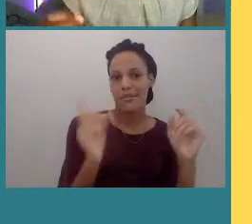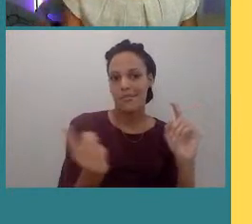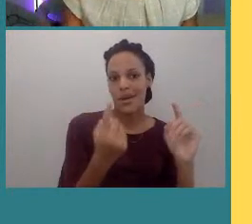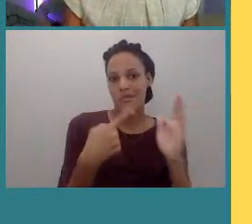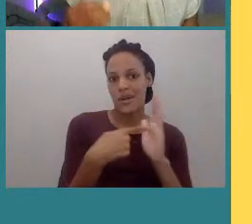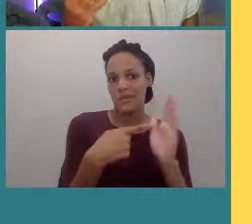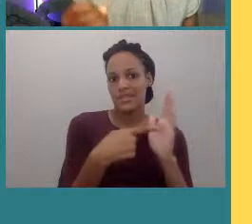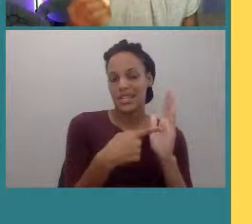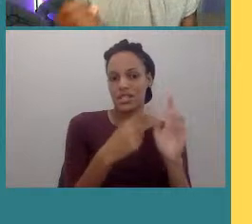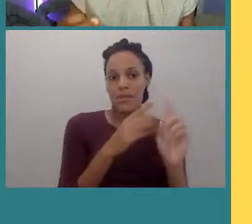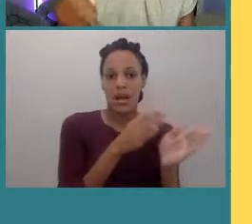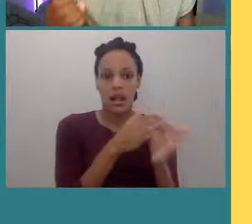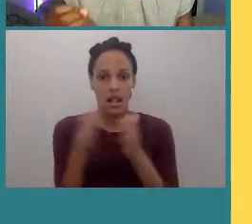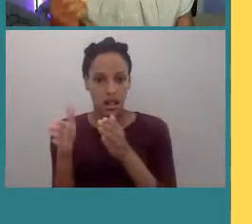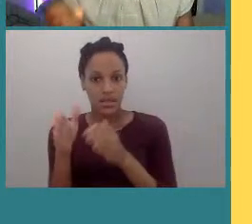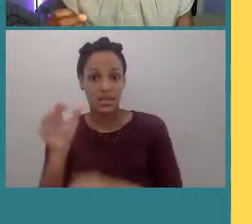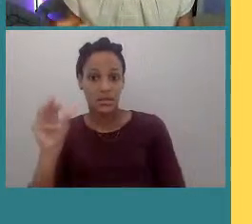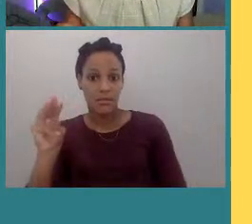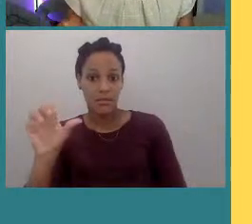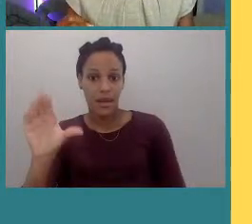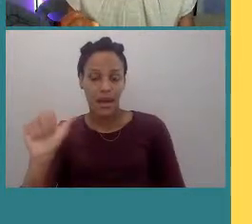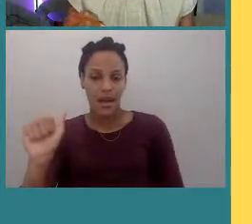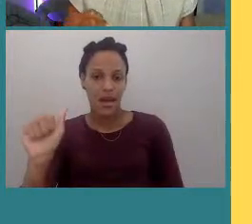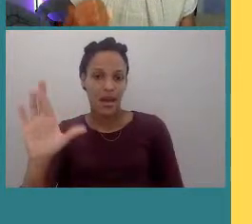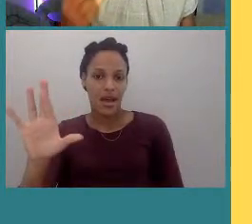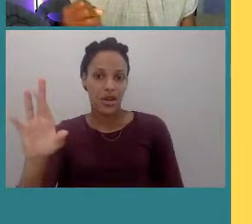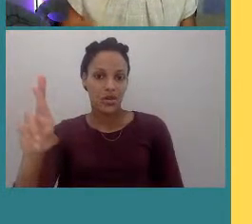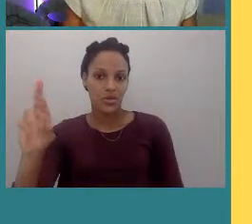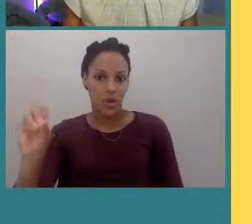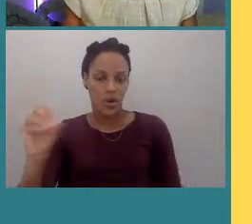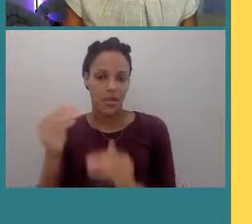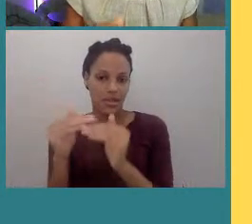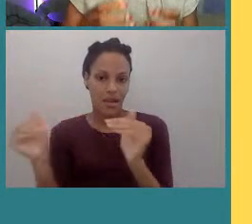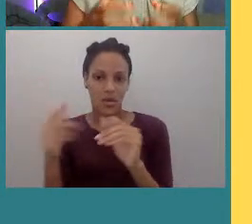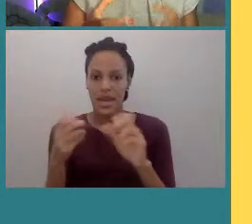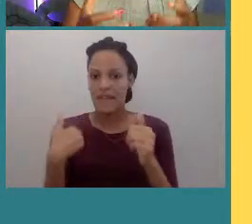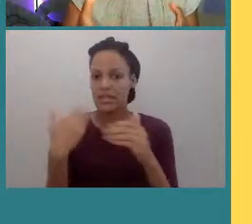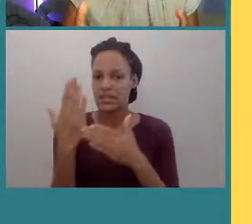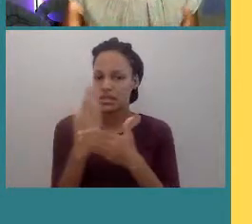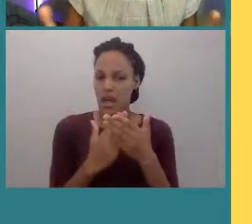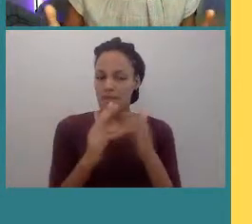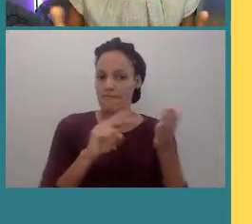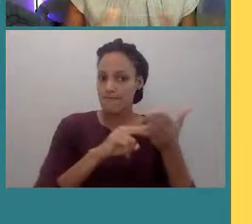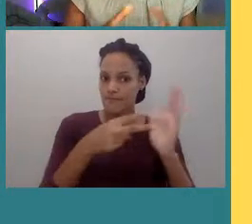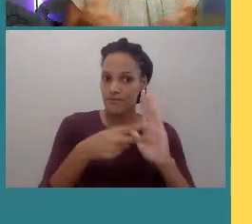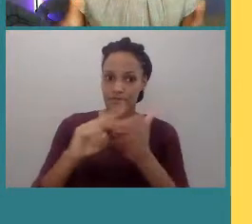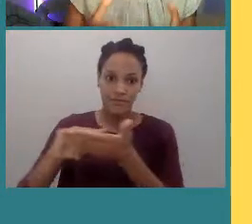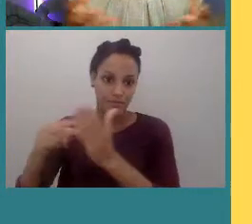macrolevel we have a couple of fundamental definitions. Microeconomics- anybody remembers